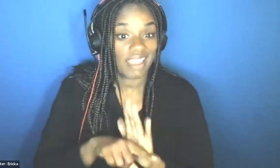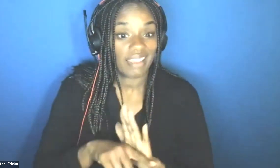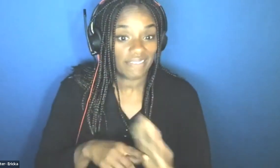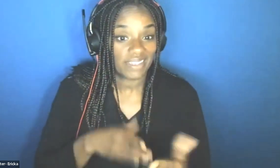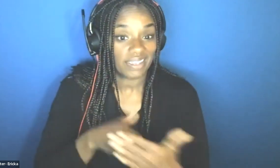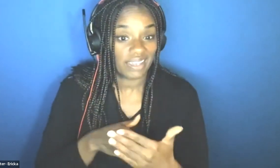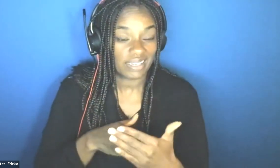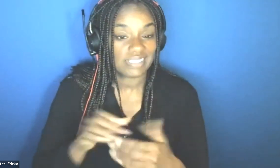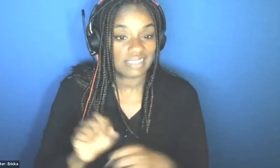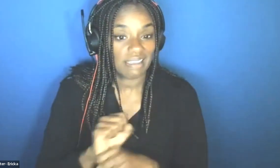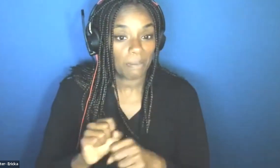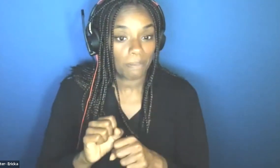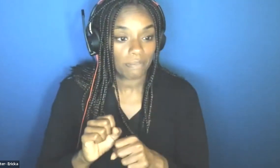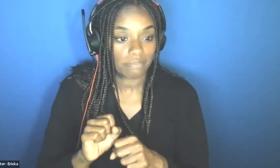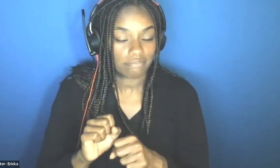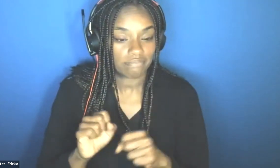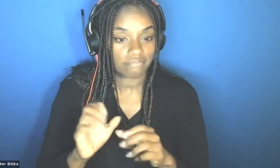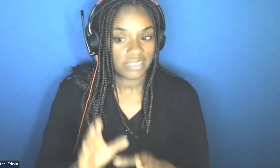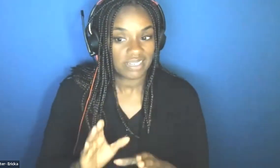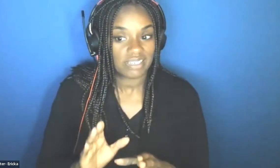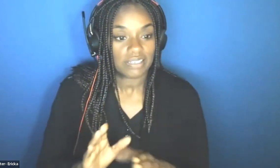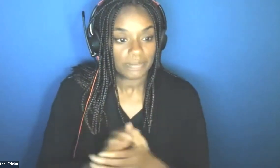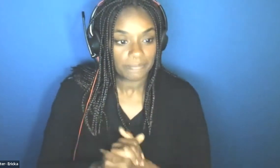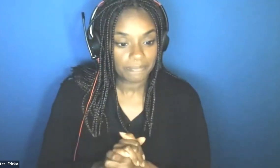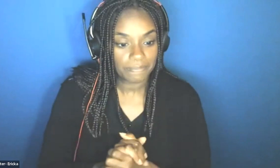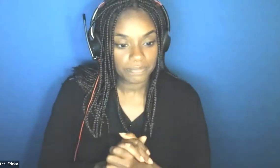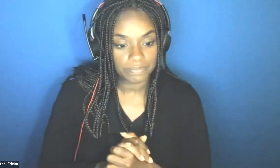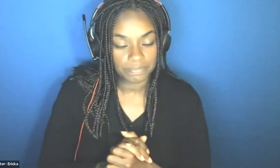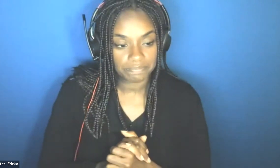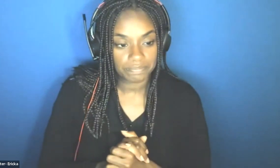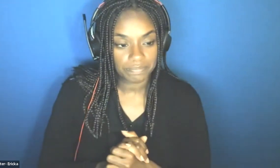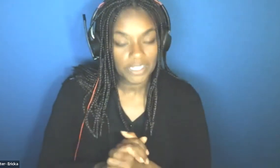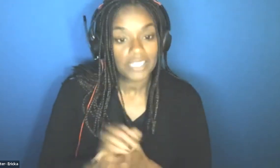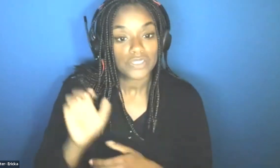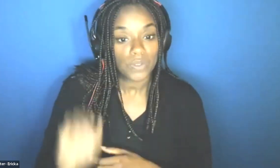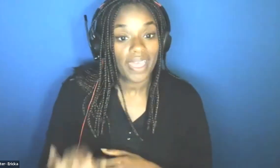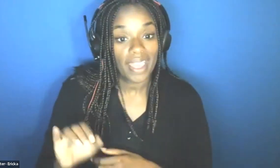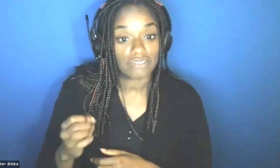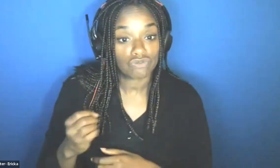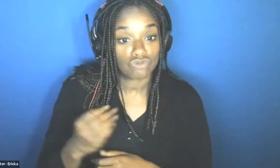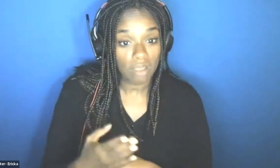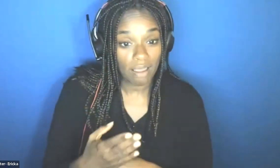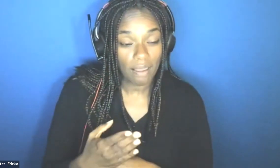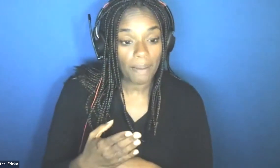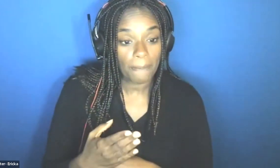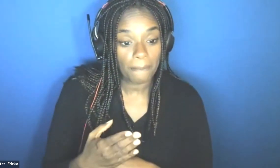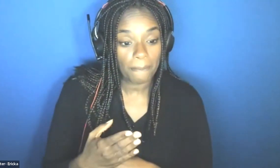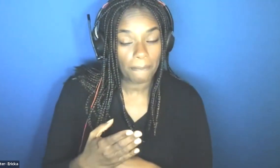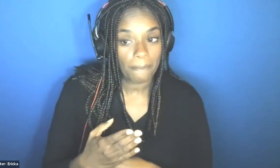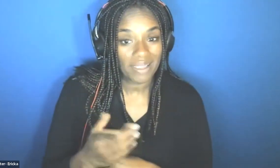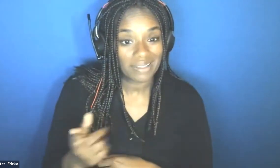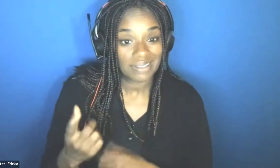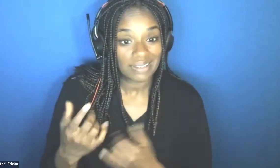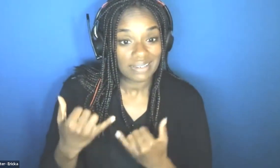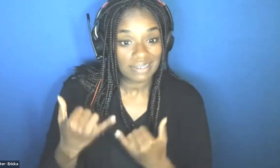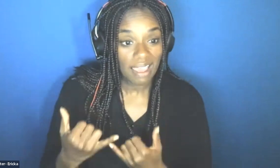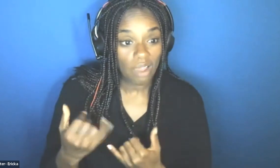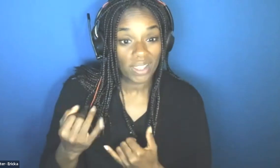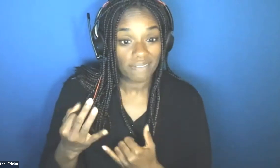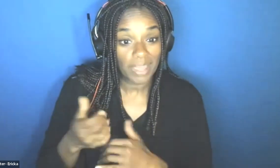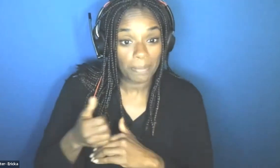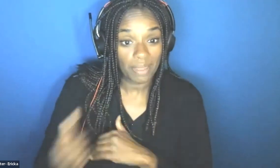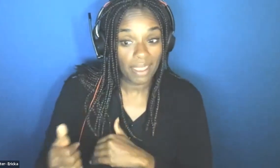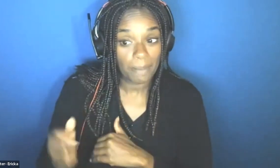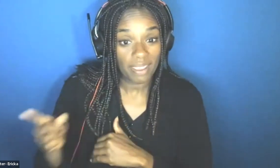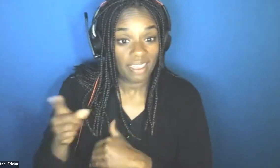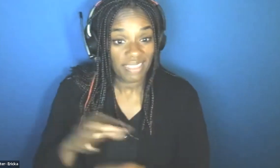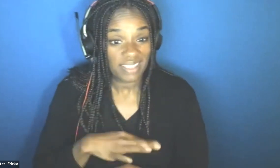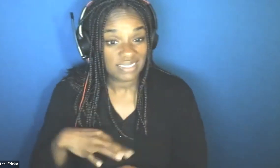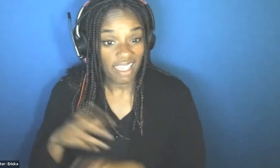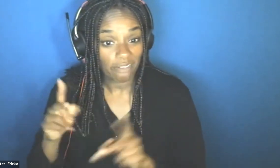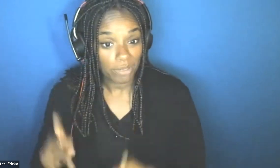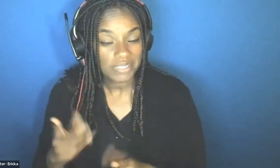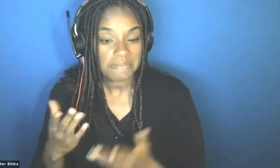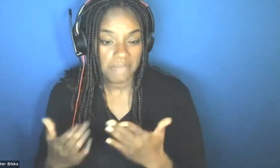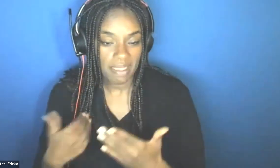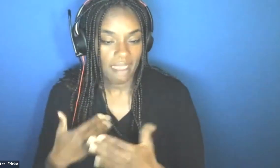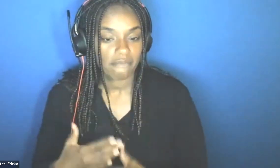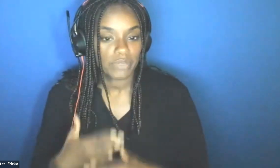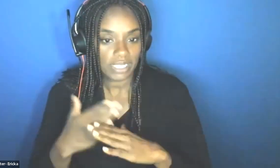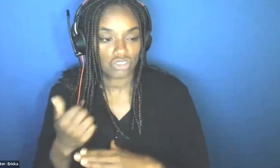Then third, someone might be regarded as having this disability, and in this third prong of having this determination, an employer might hear a rumour or assume that an employee has an addiction, and based upon that belief, without any substantive proof, may take a negative employment action against that employee.